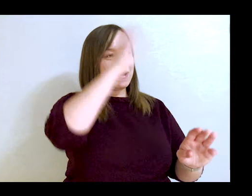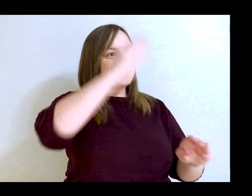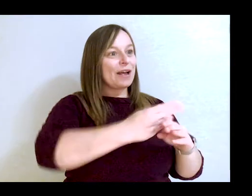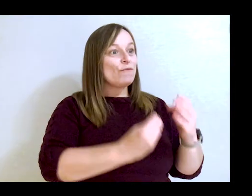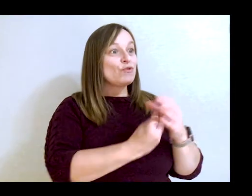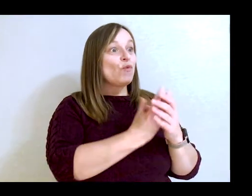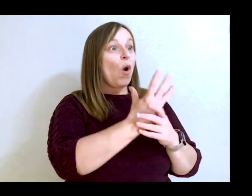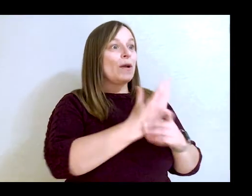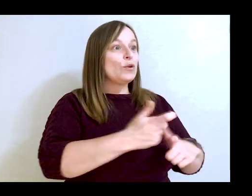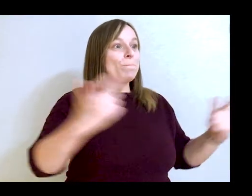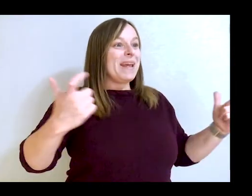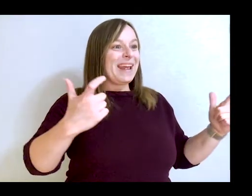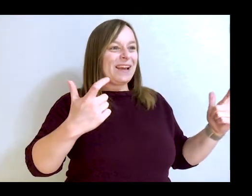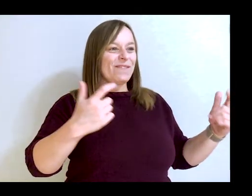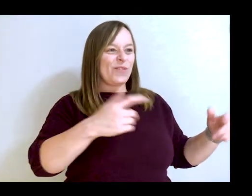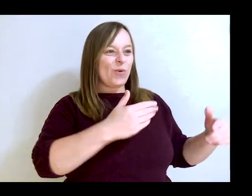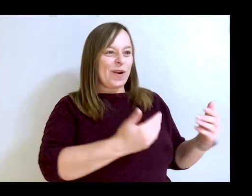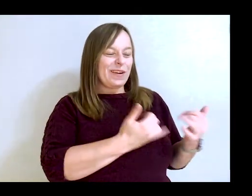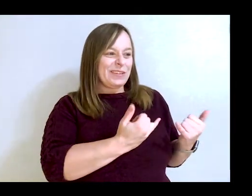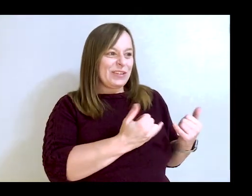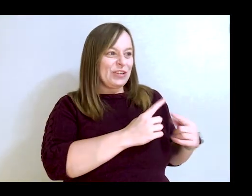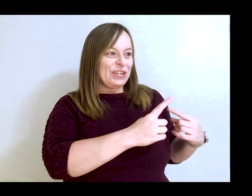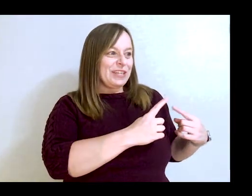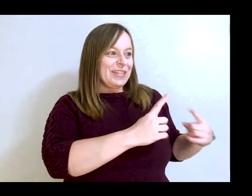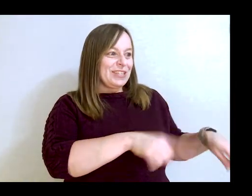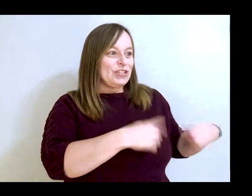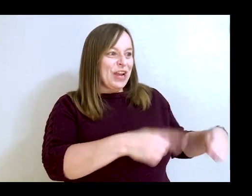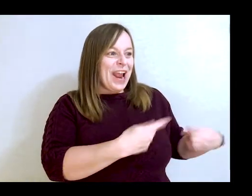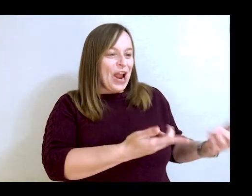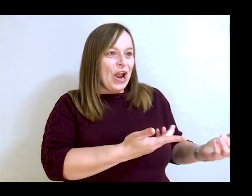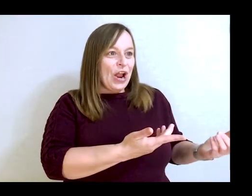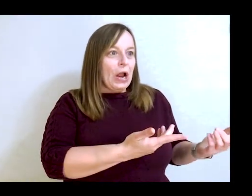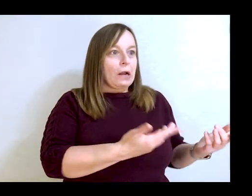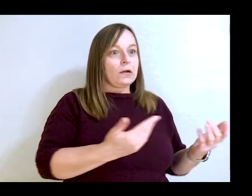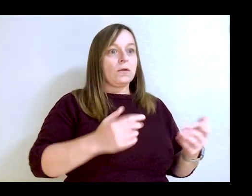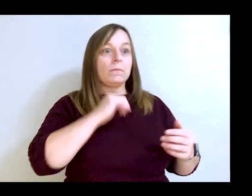growing out of his other chair and not knowing whether or not this was going to